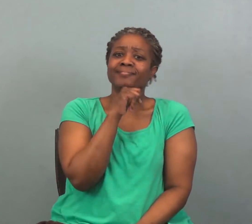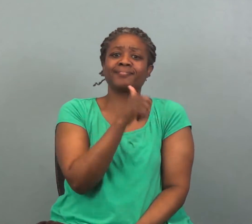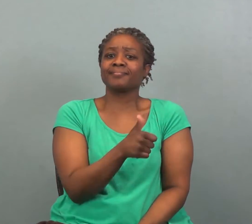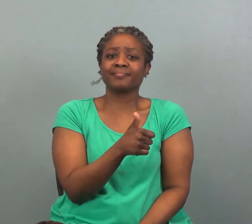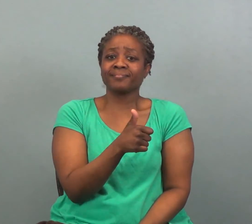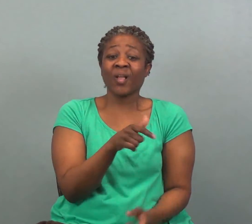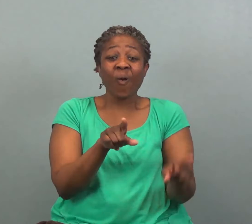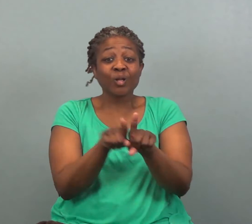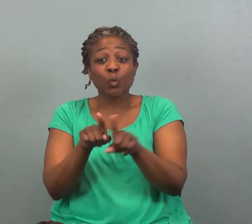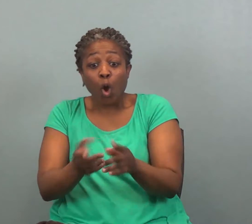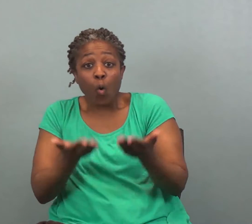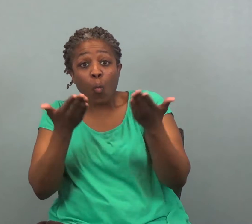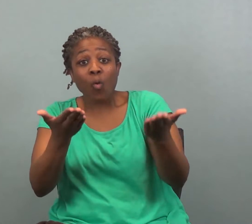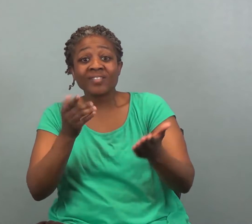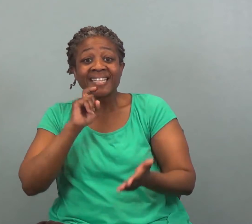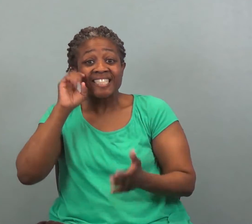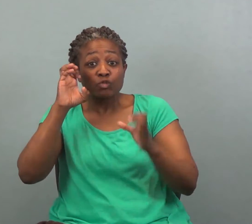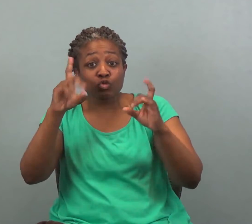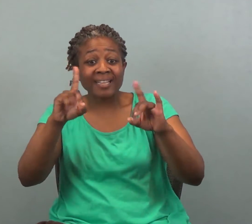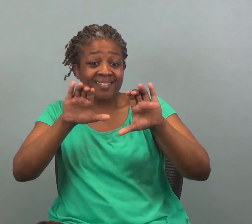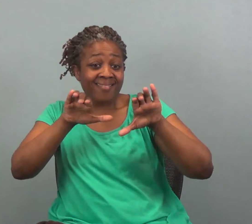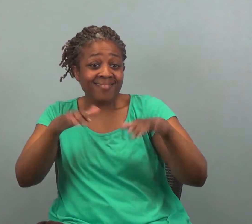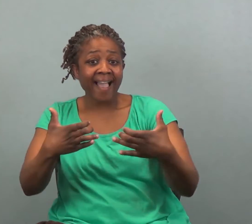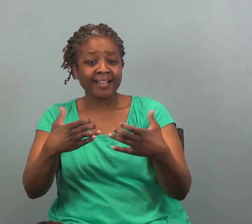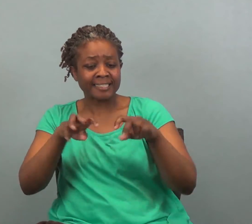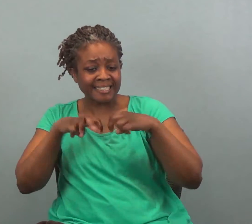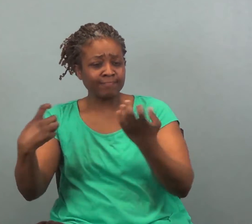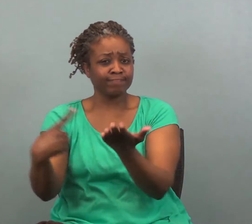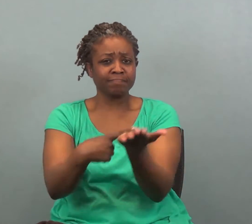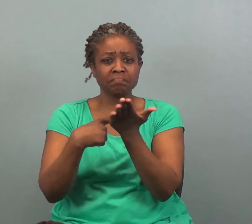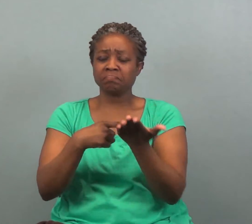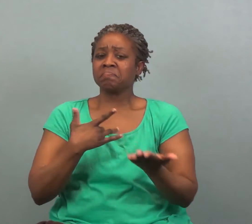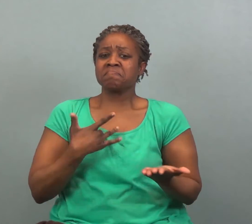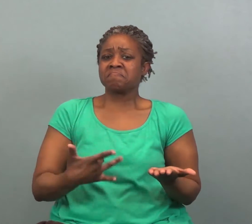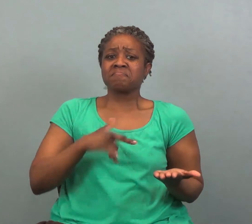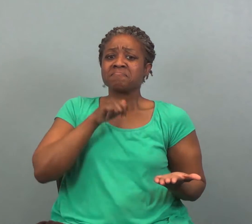Most schools don't offer a sex ed curriculum or host discussions about sex.